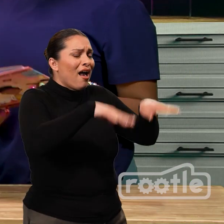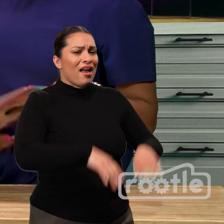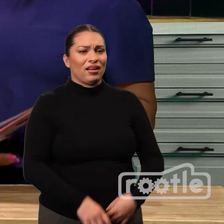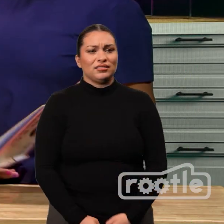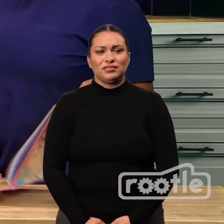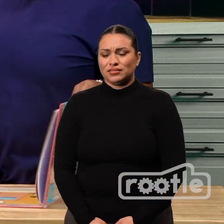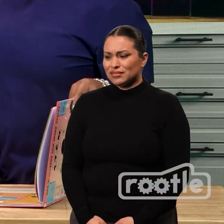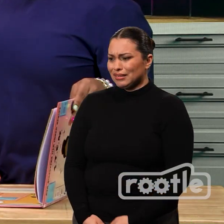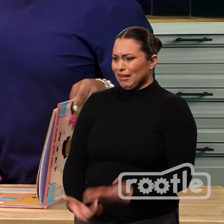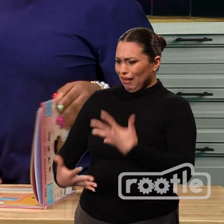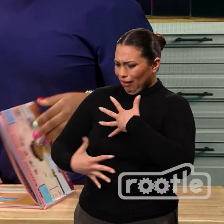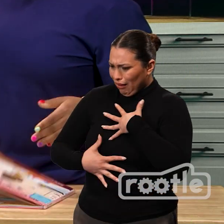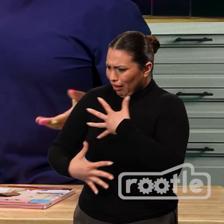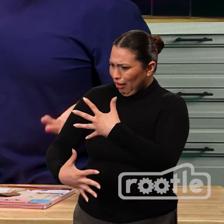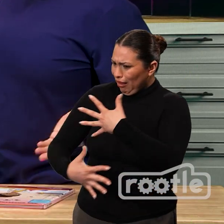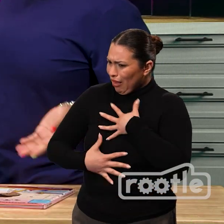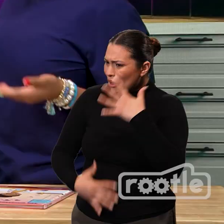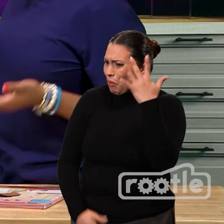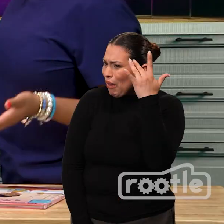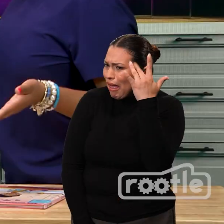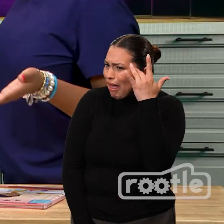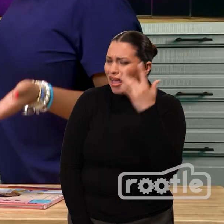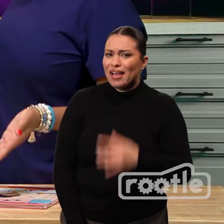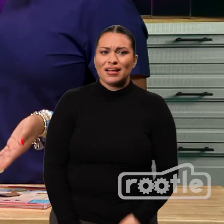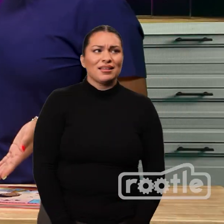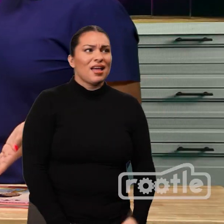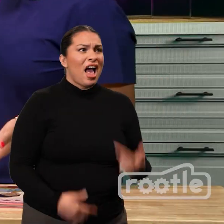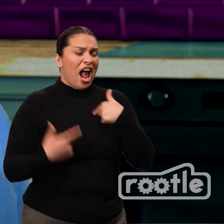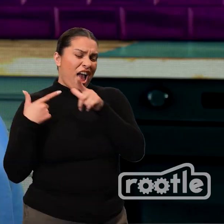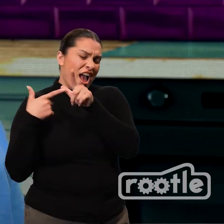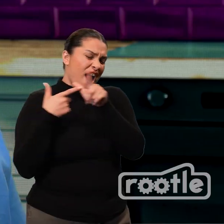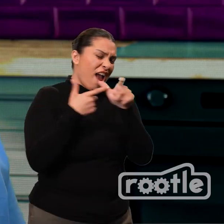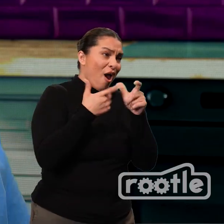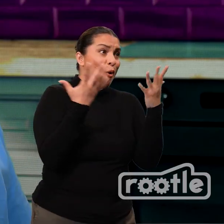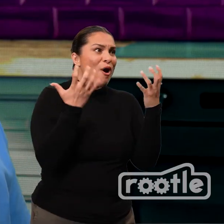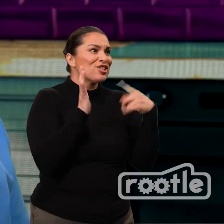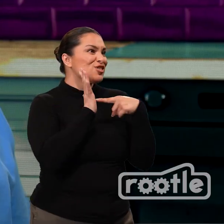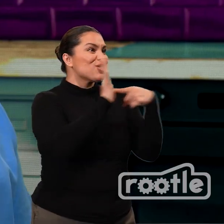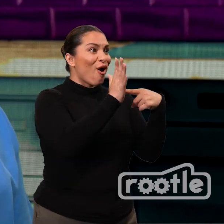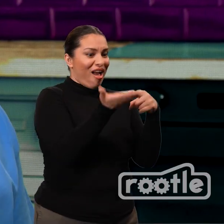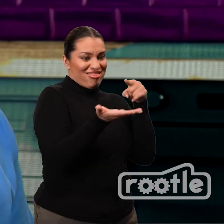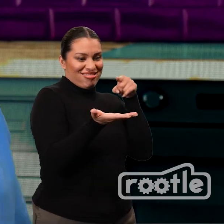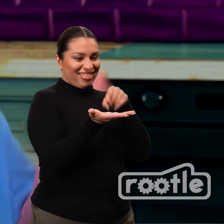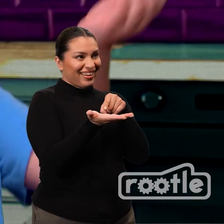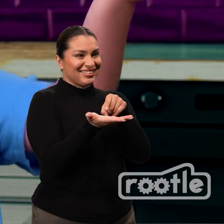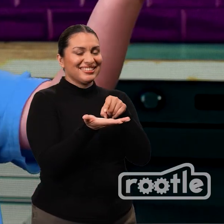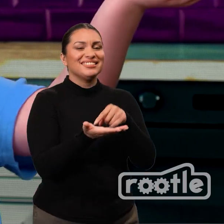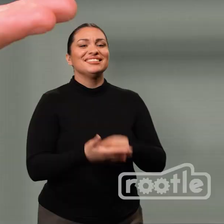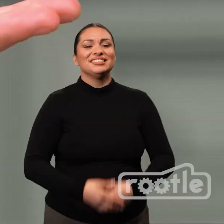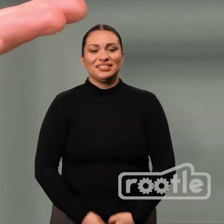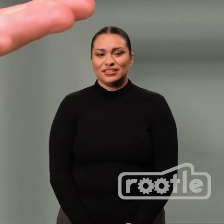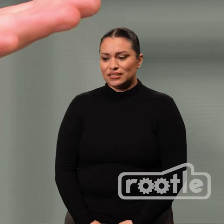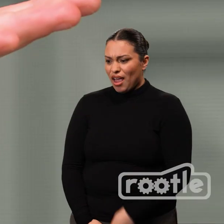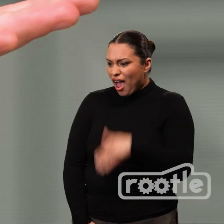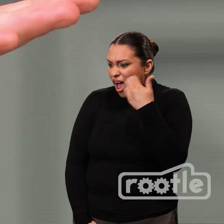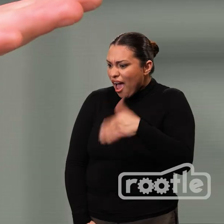Ava, Ava. Cathal, why are you out of breath? I ran over here to show you this.